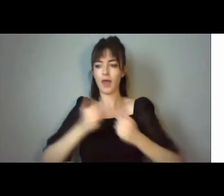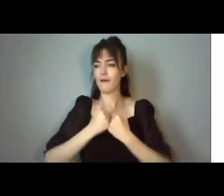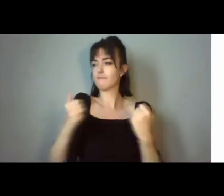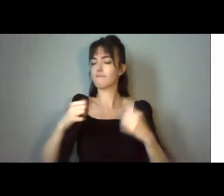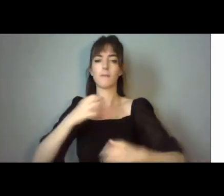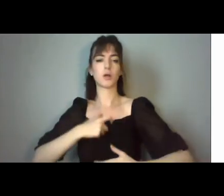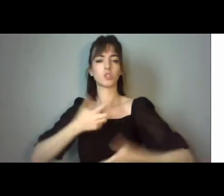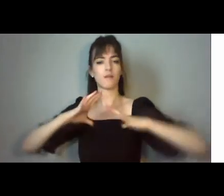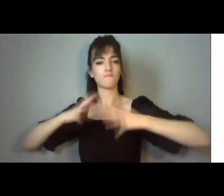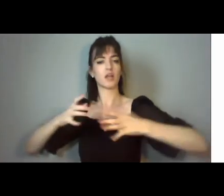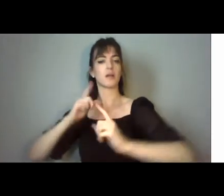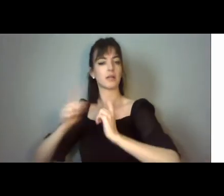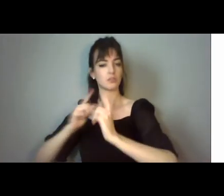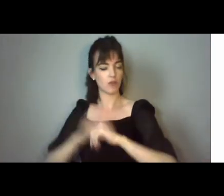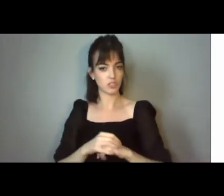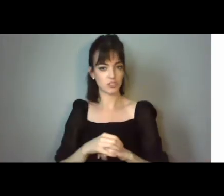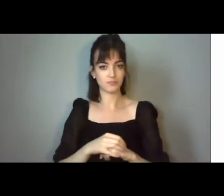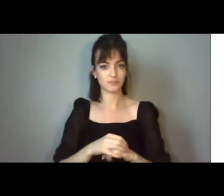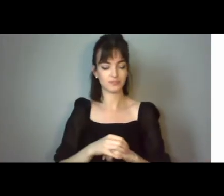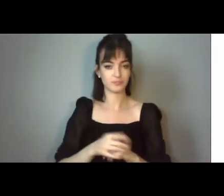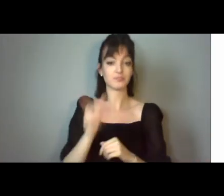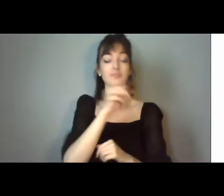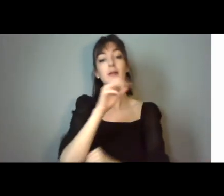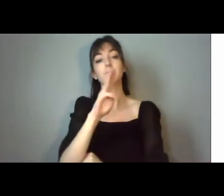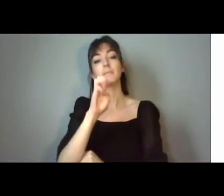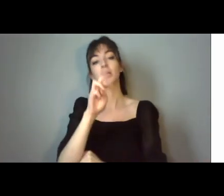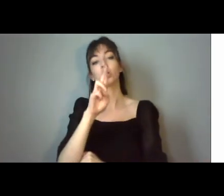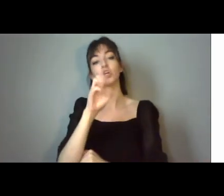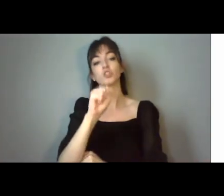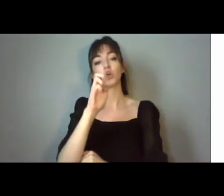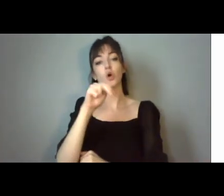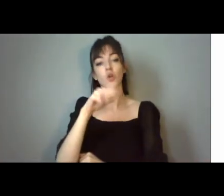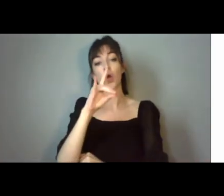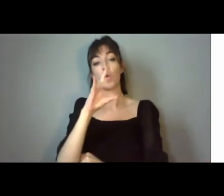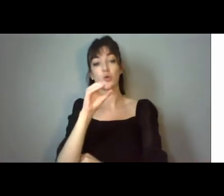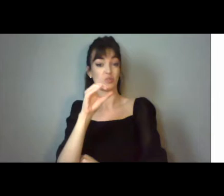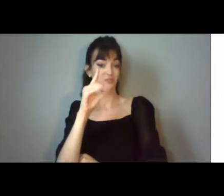Personhood and making one's own choices are about the minute ewe shy of daily life,